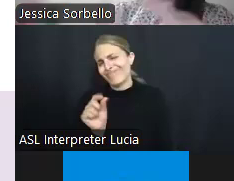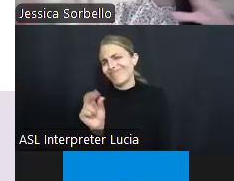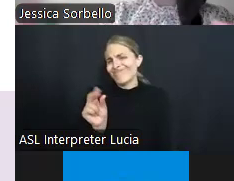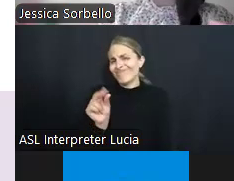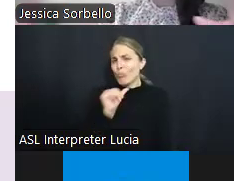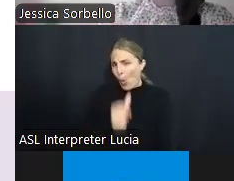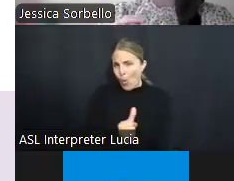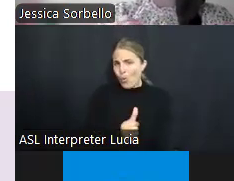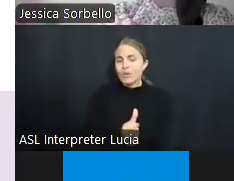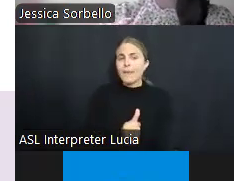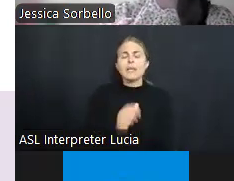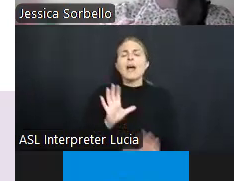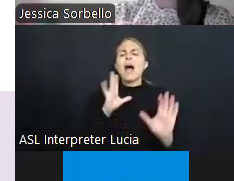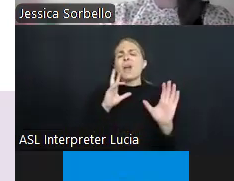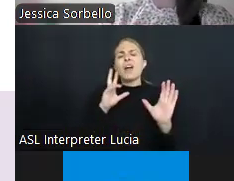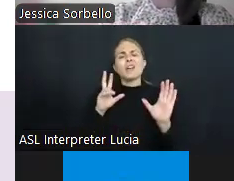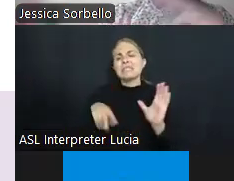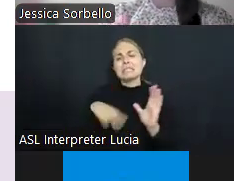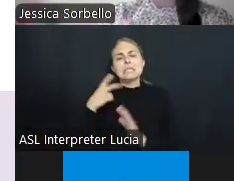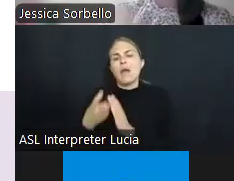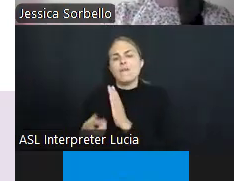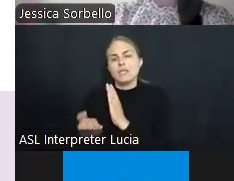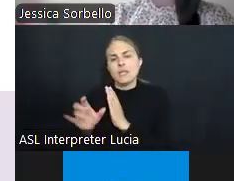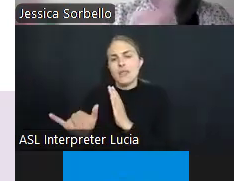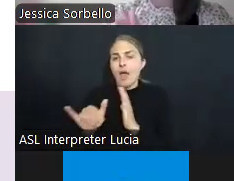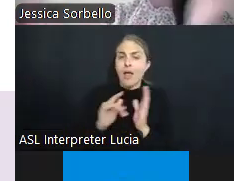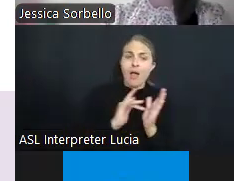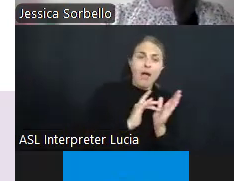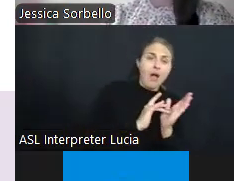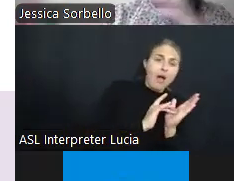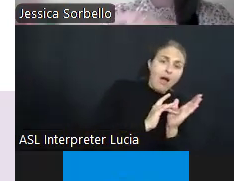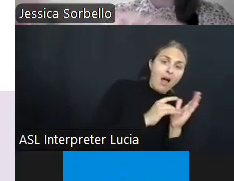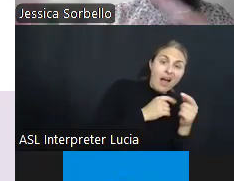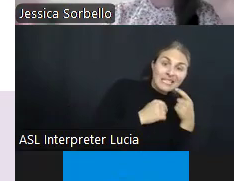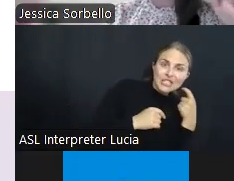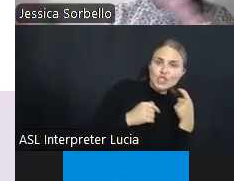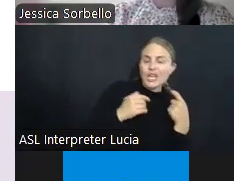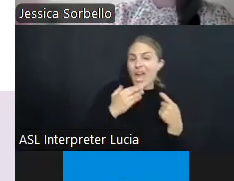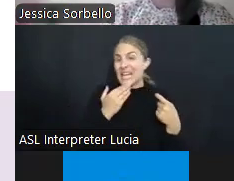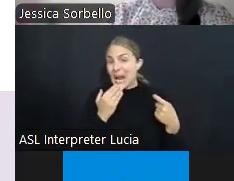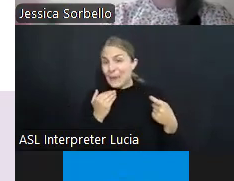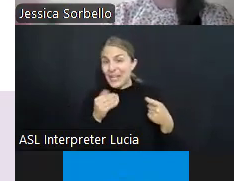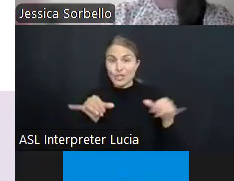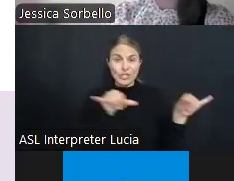what this conversation is about. It is about recognizing